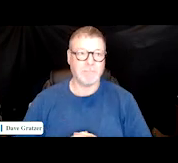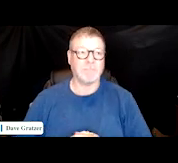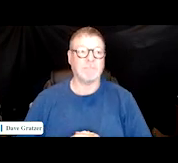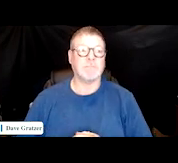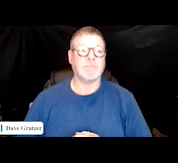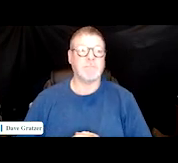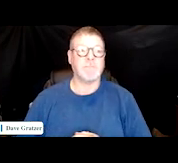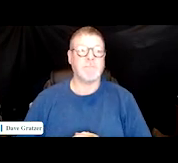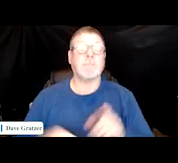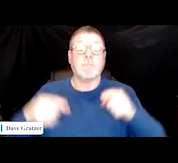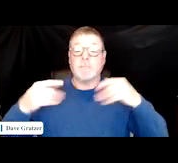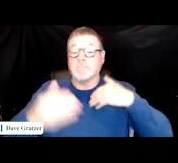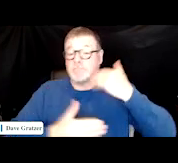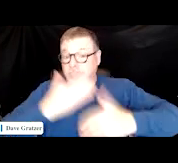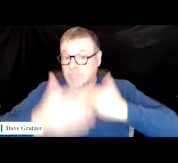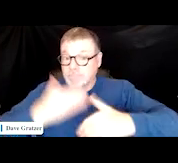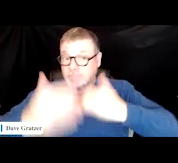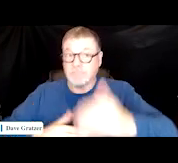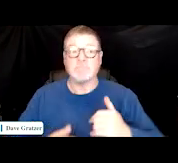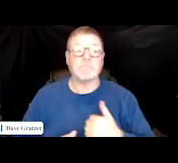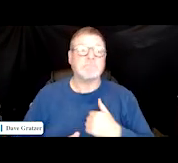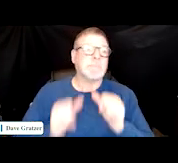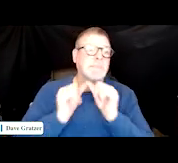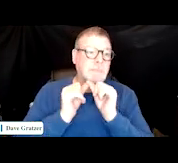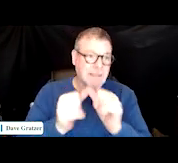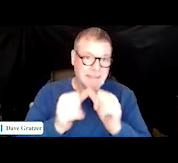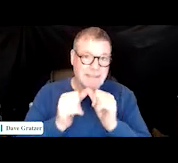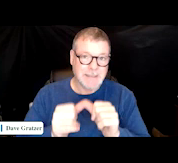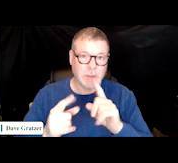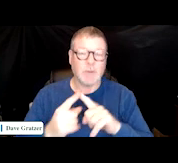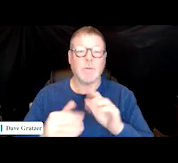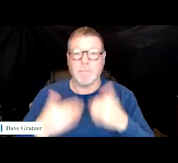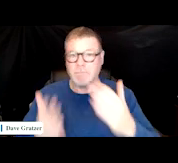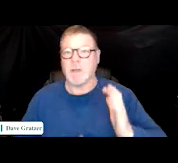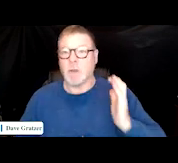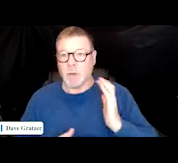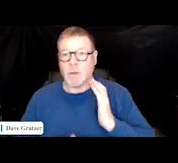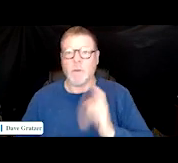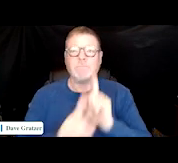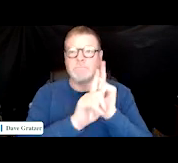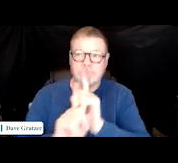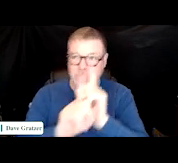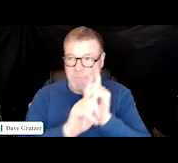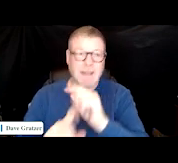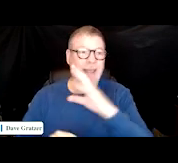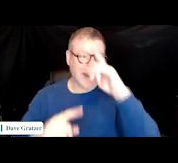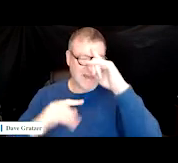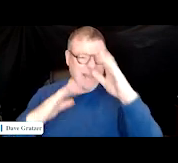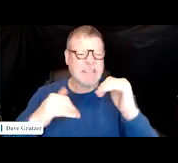During the process, we continued providing coaching, mentoring, and anticipating next steps.